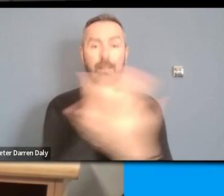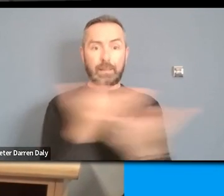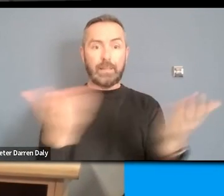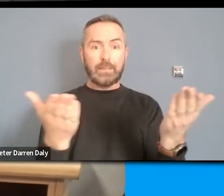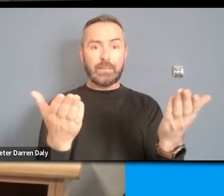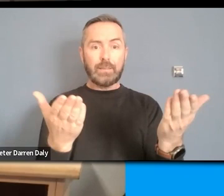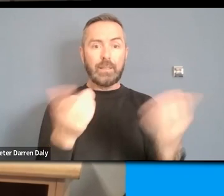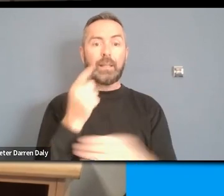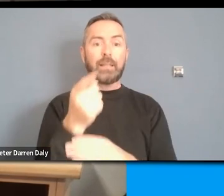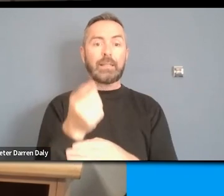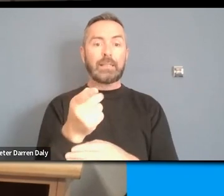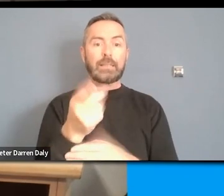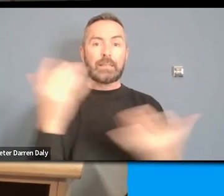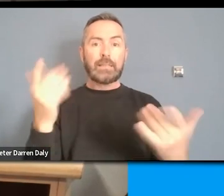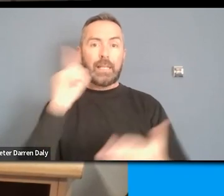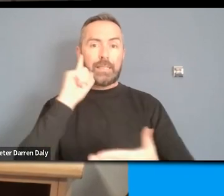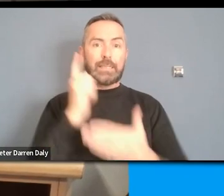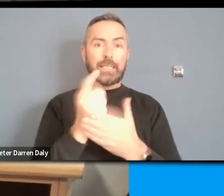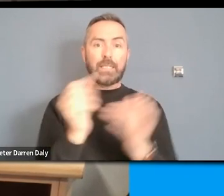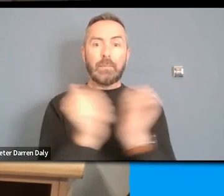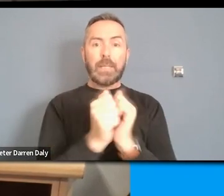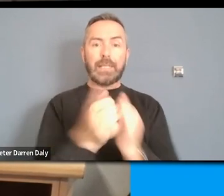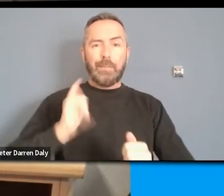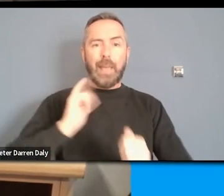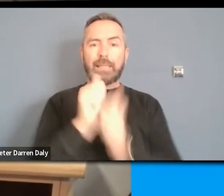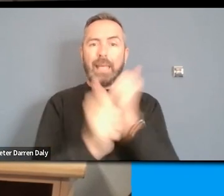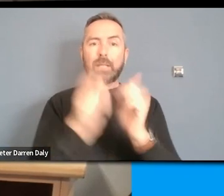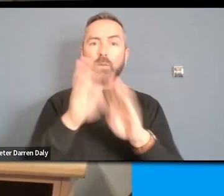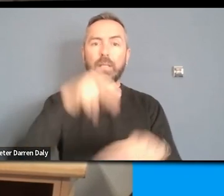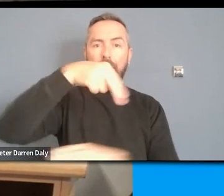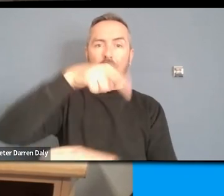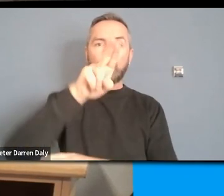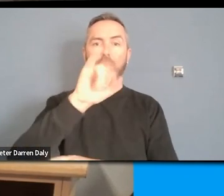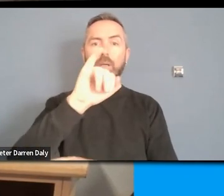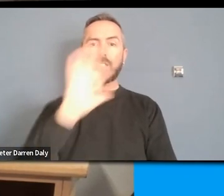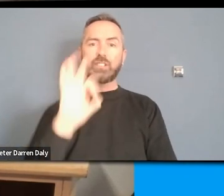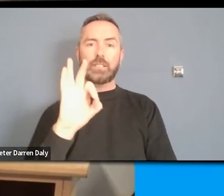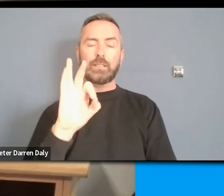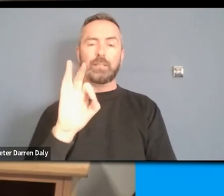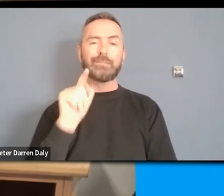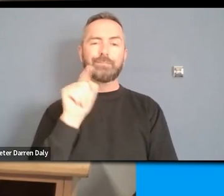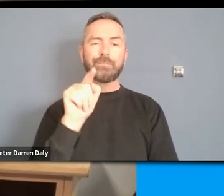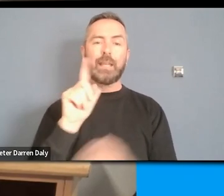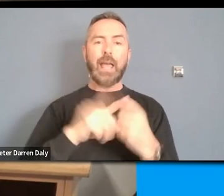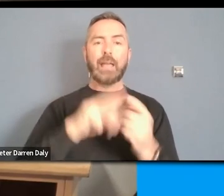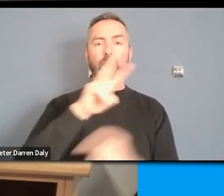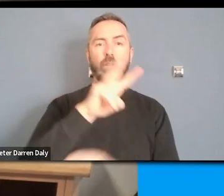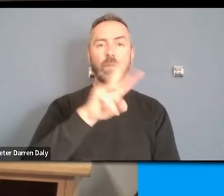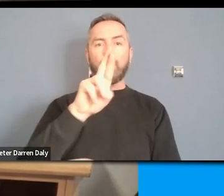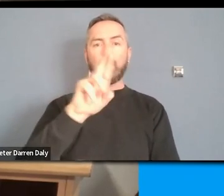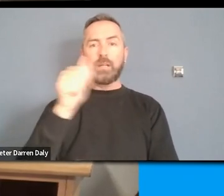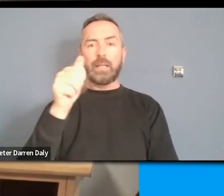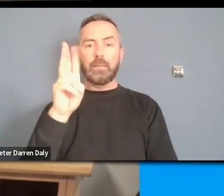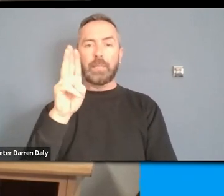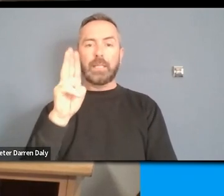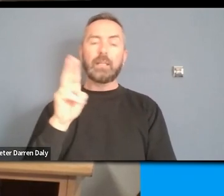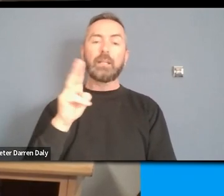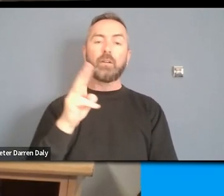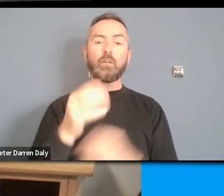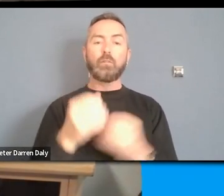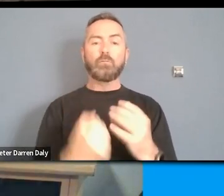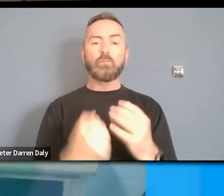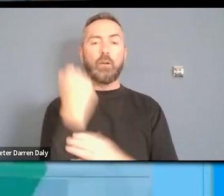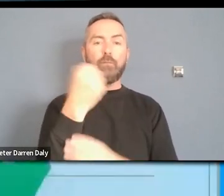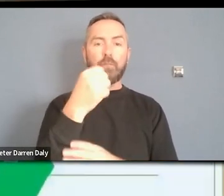Capacity Act with NUI Galway, and the WRAP recovery programme around mental health.